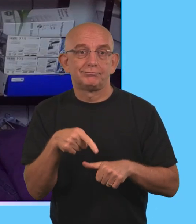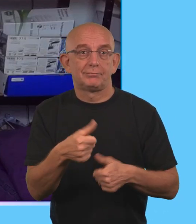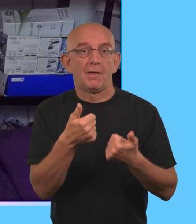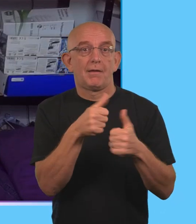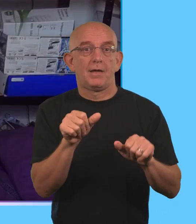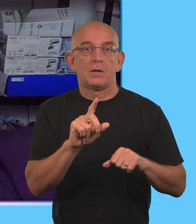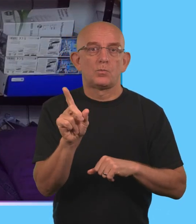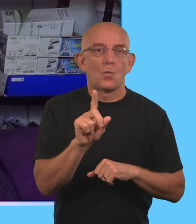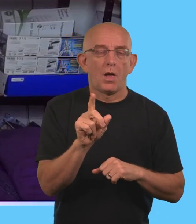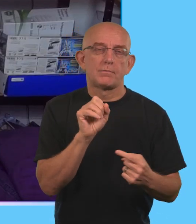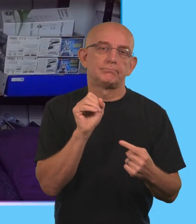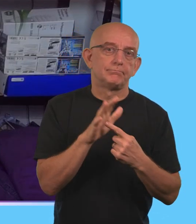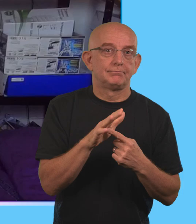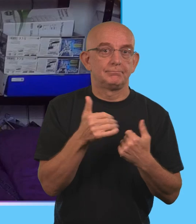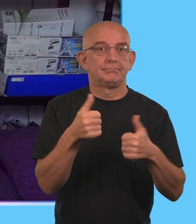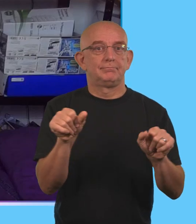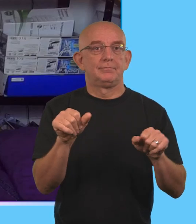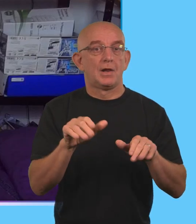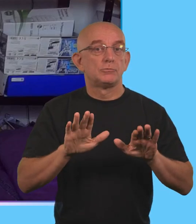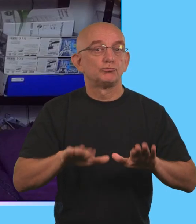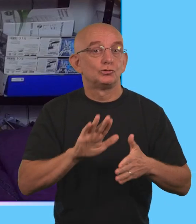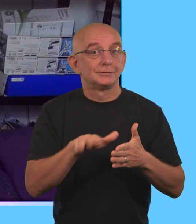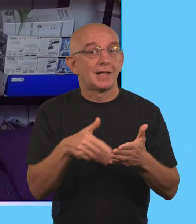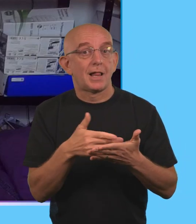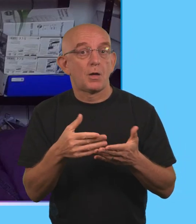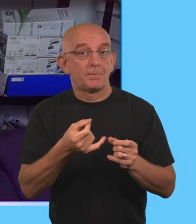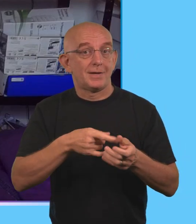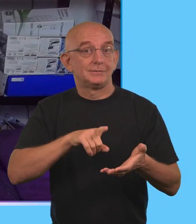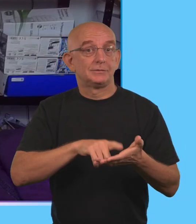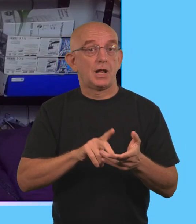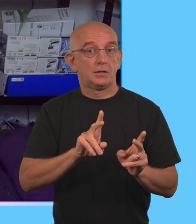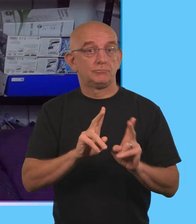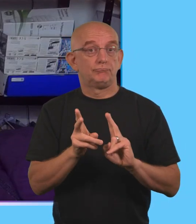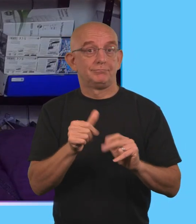show this year was instrumental in helping to ensure that our British Sign Language